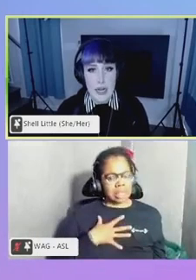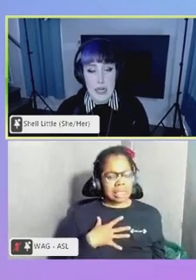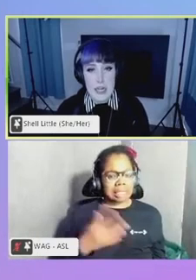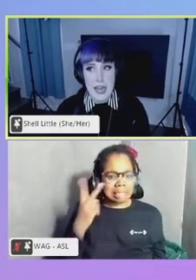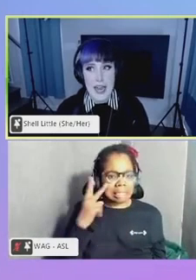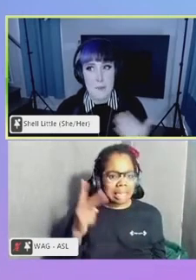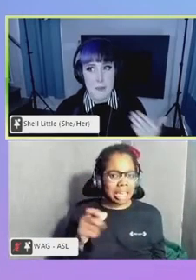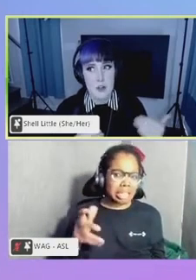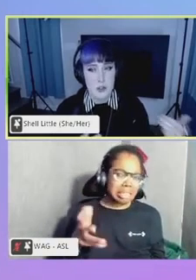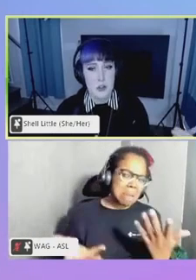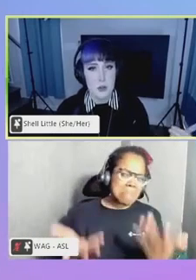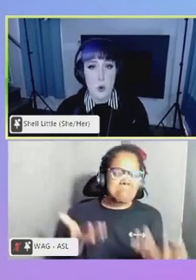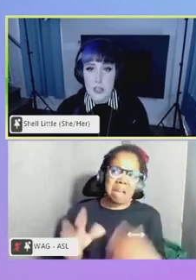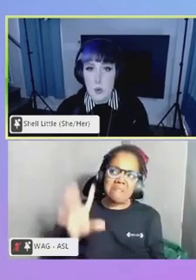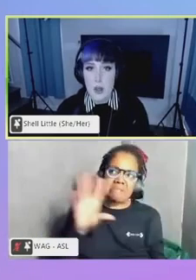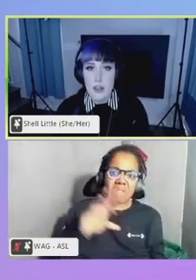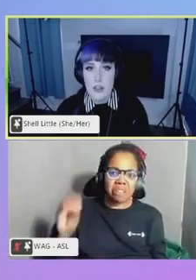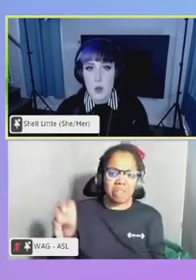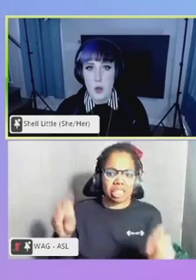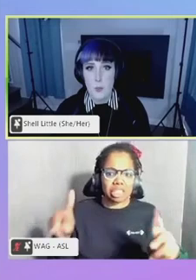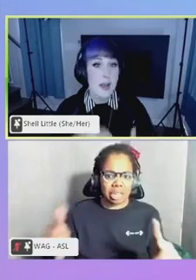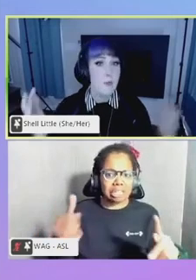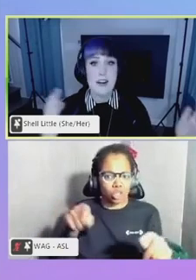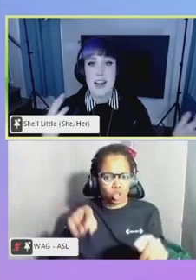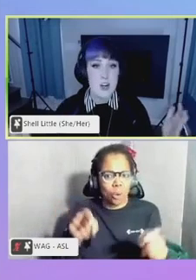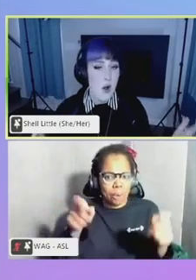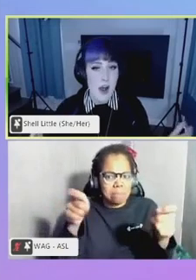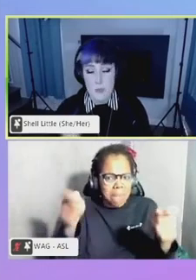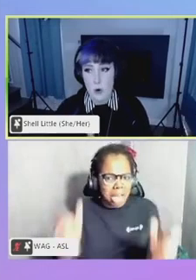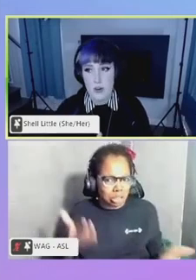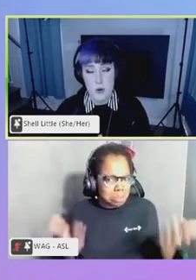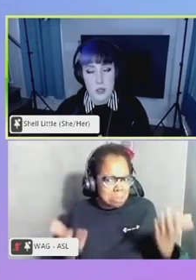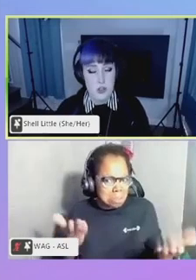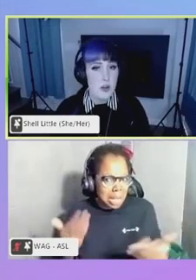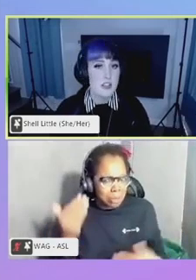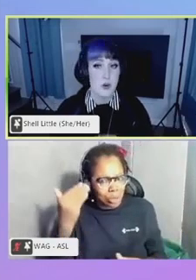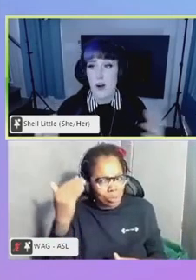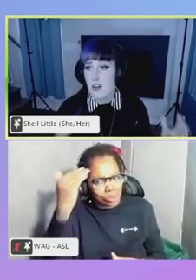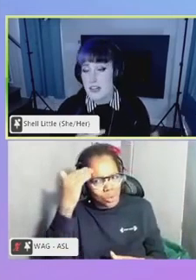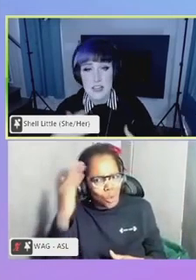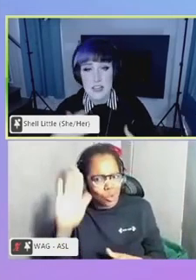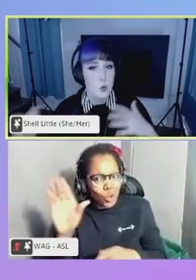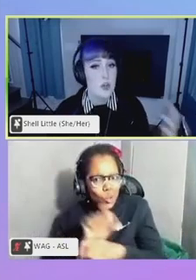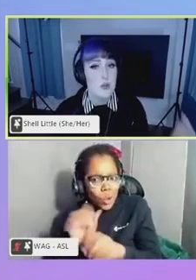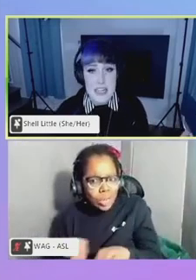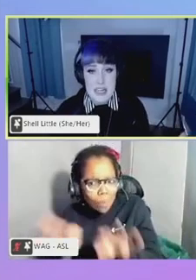were aware of what website accessibility is compared to less than 357% and that is kind of scary to think that